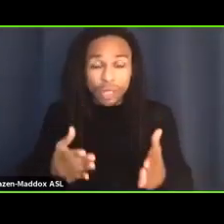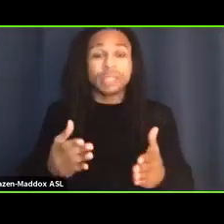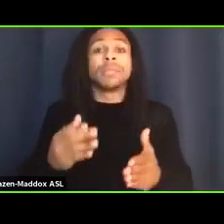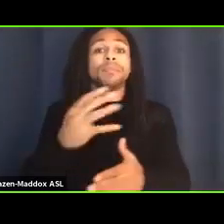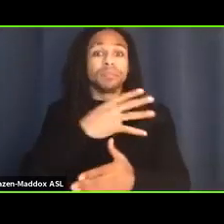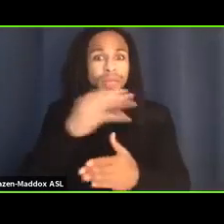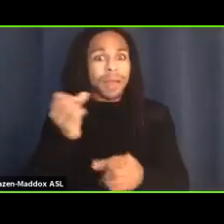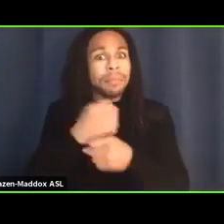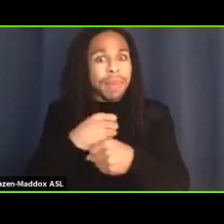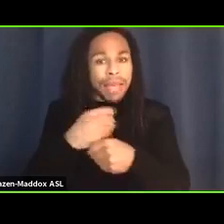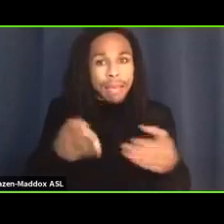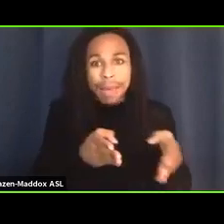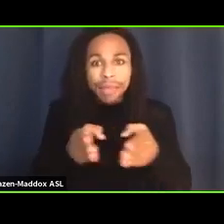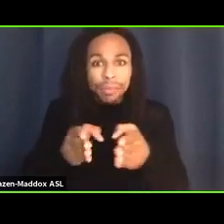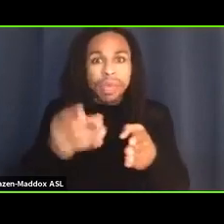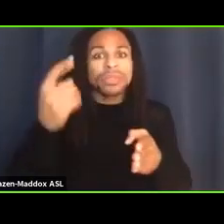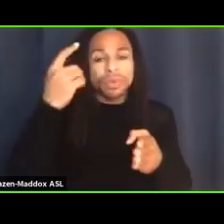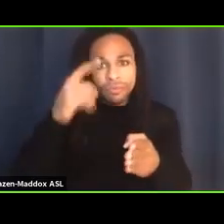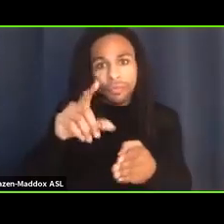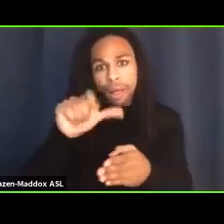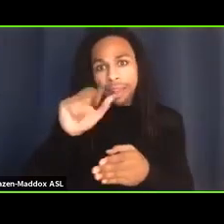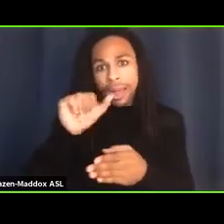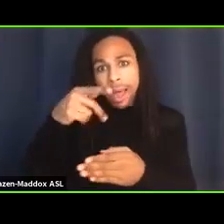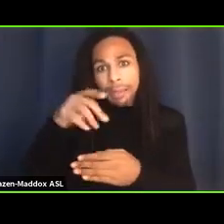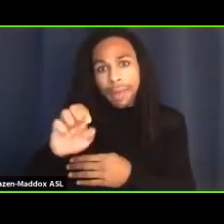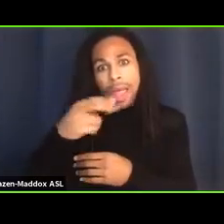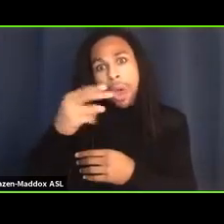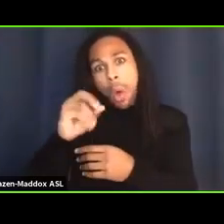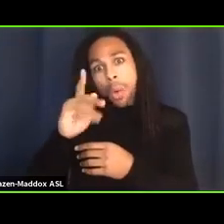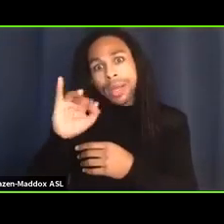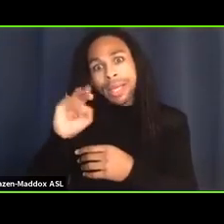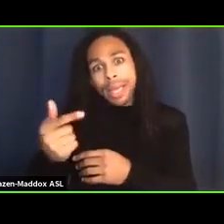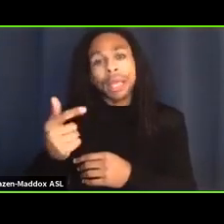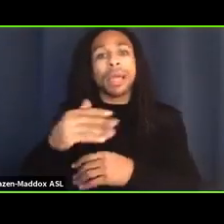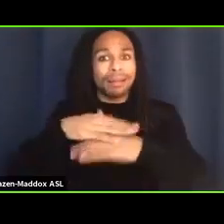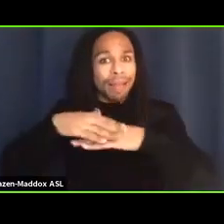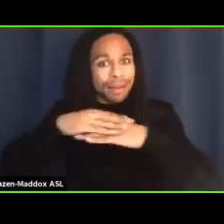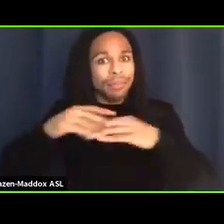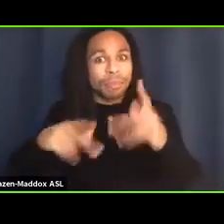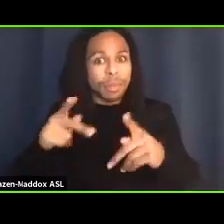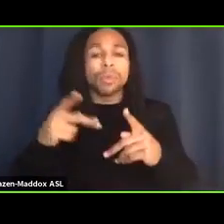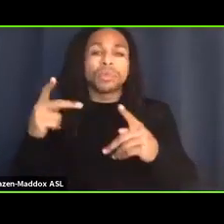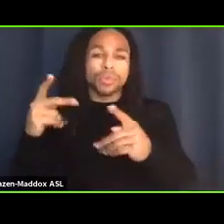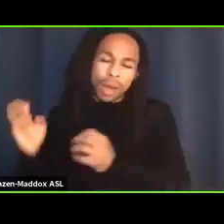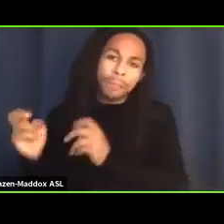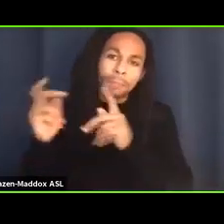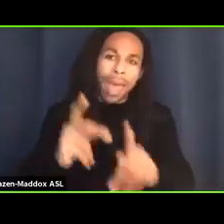violent history and the legacy in the space we occupy. This practice is usual development